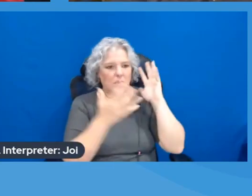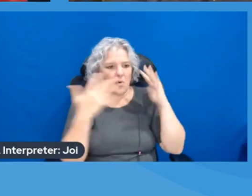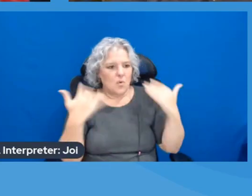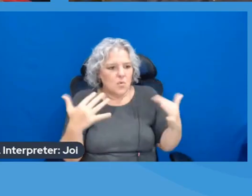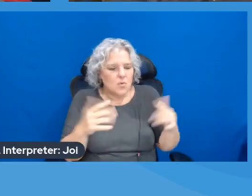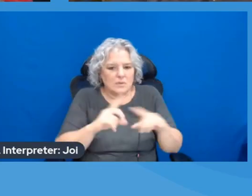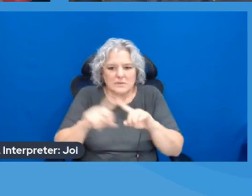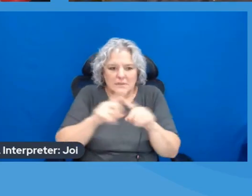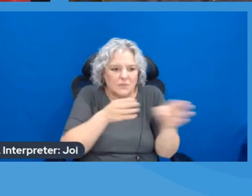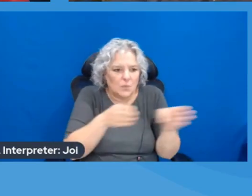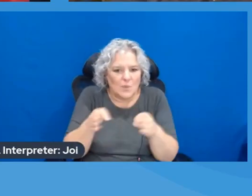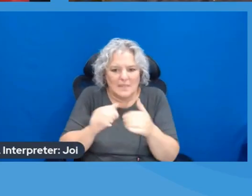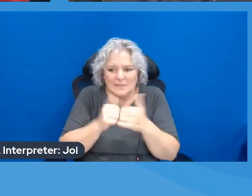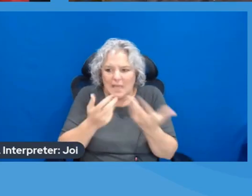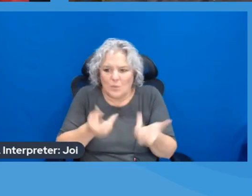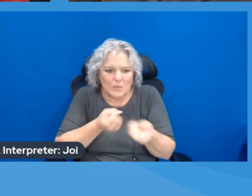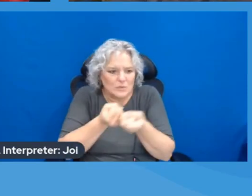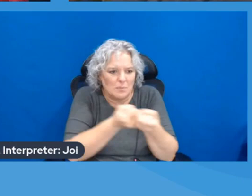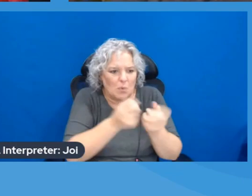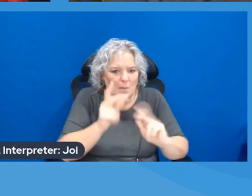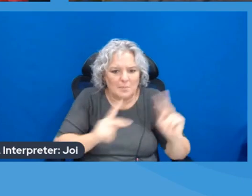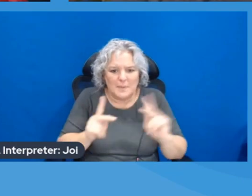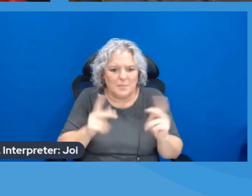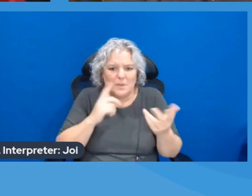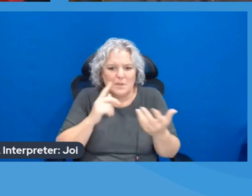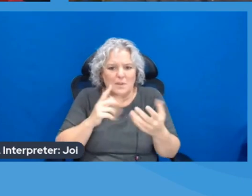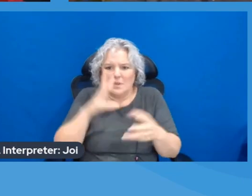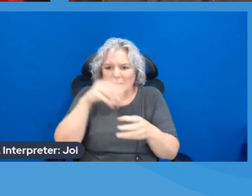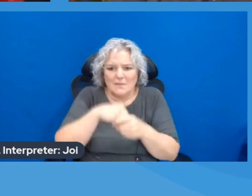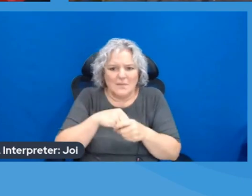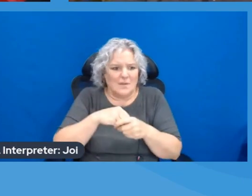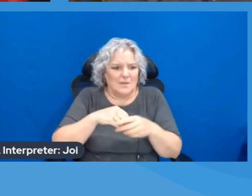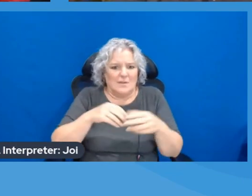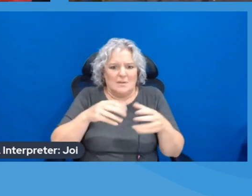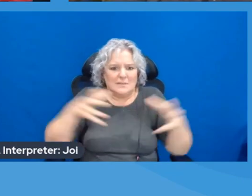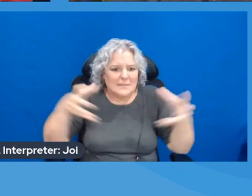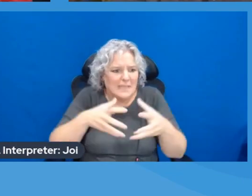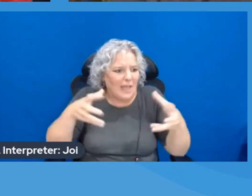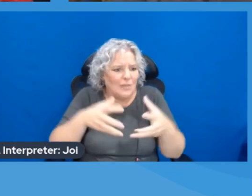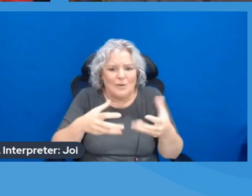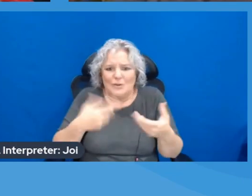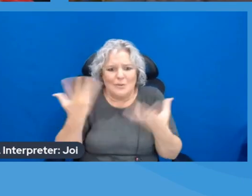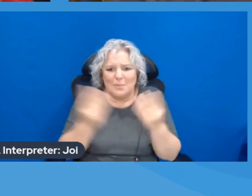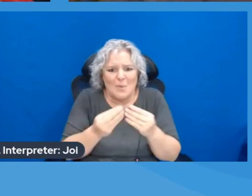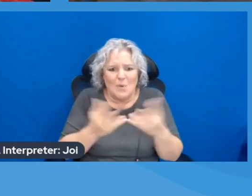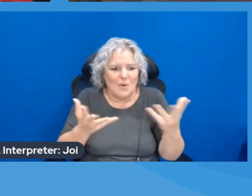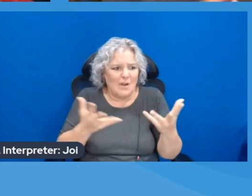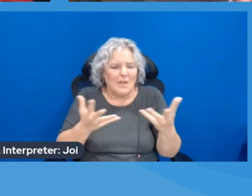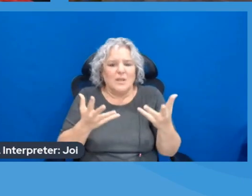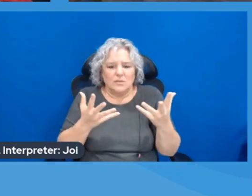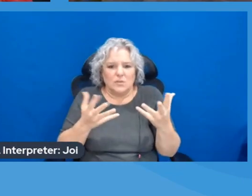and strategies to support people without being in the same room with them, it really opened our eyes to the fact that